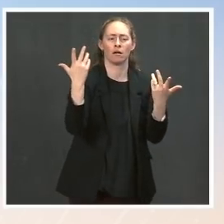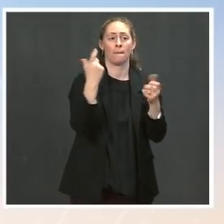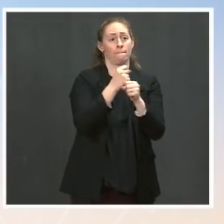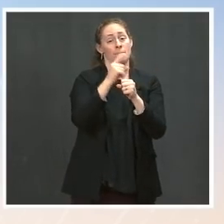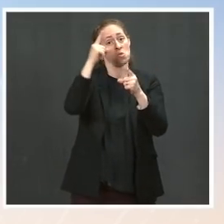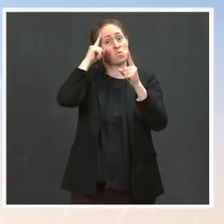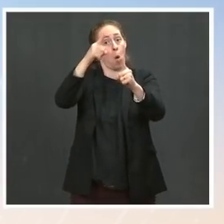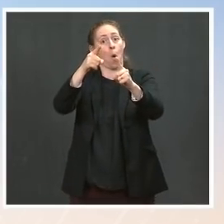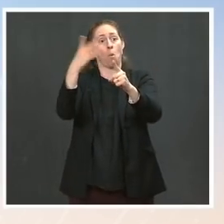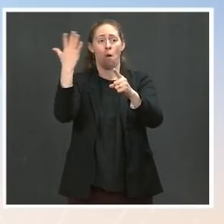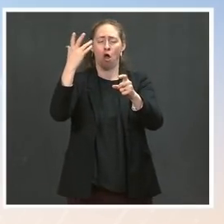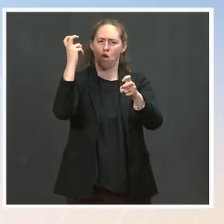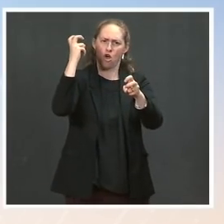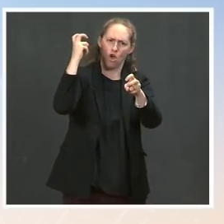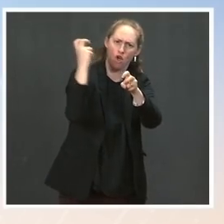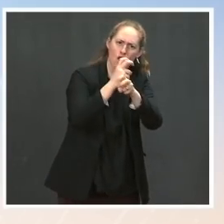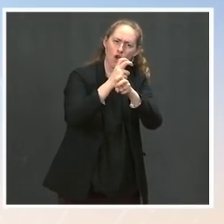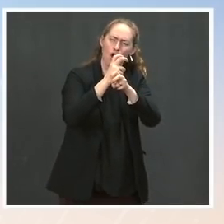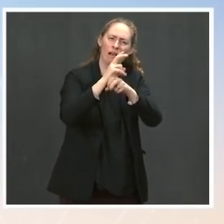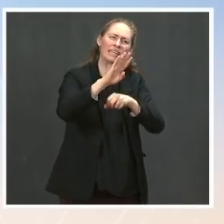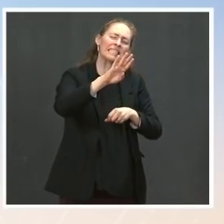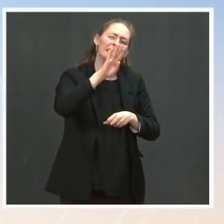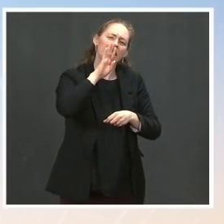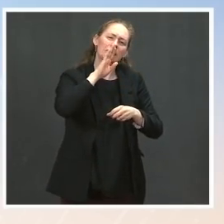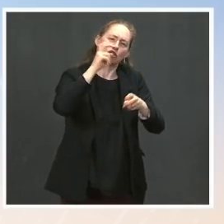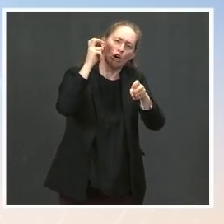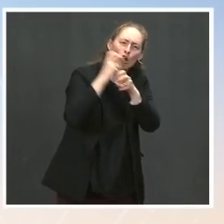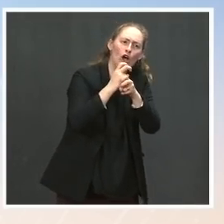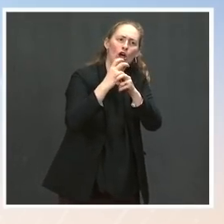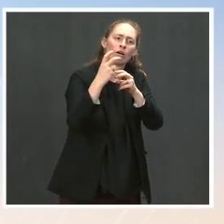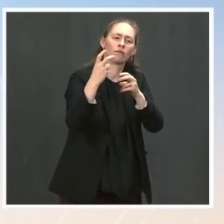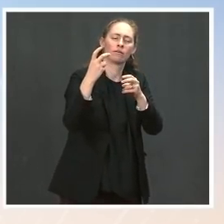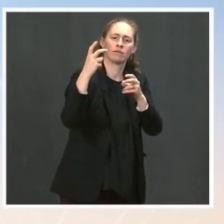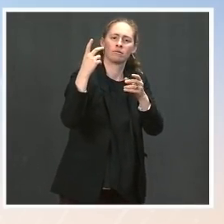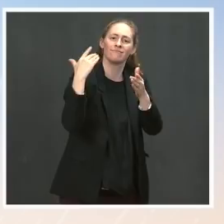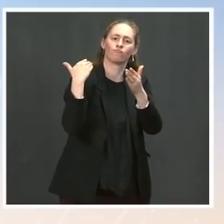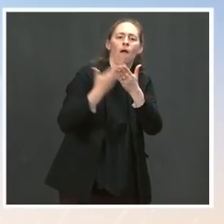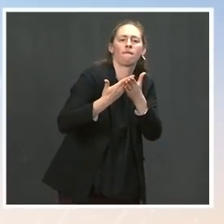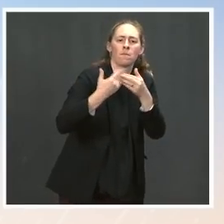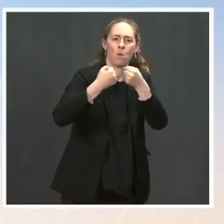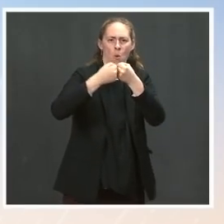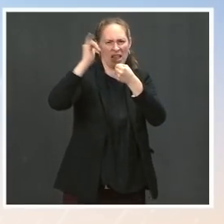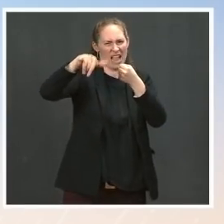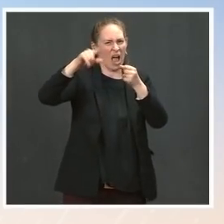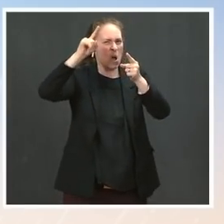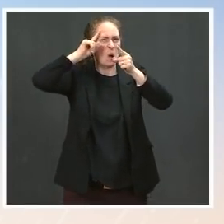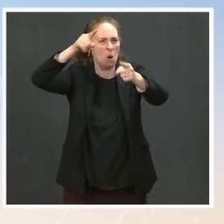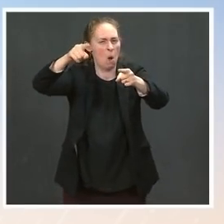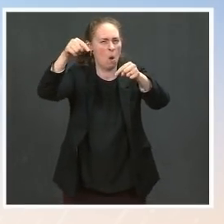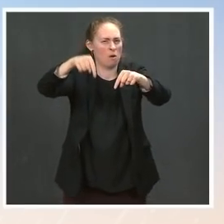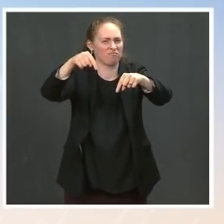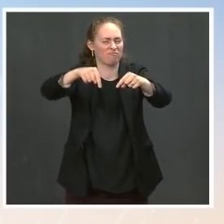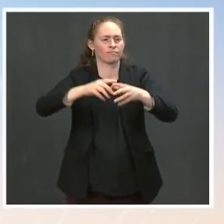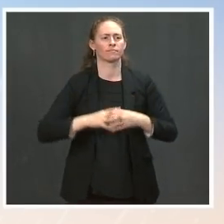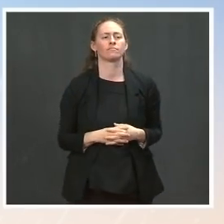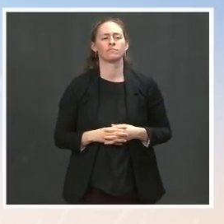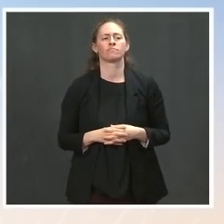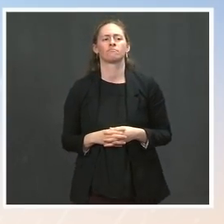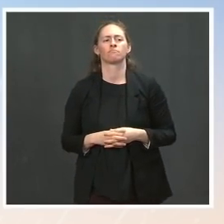and make crossing the borders more -- more difficult. The Press: Okay. Thank you. Ms. Psaki: Go ahead, Kelly. The Press: On Minnesota and another officer-involved